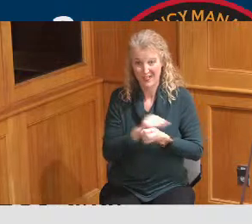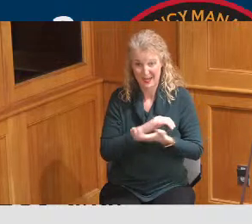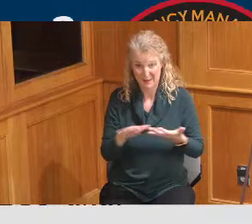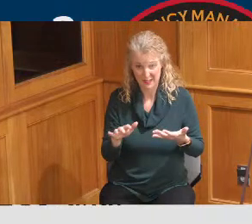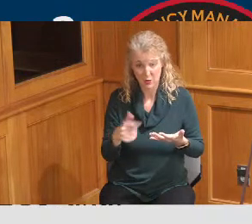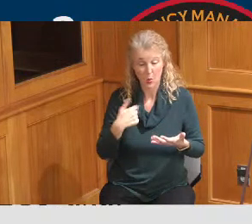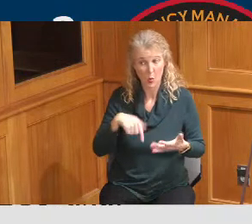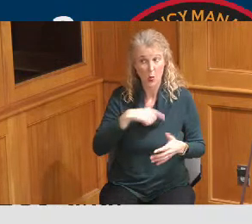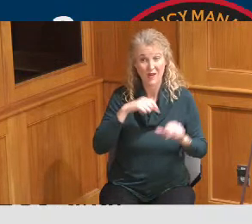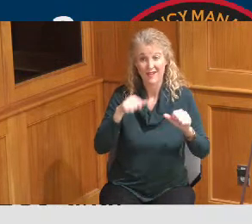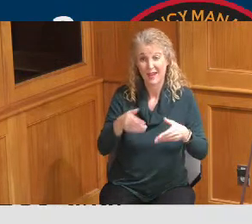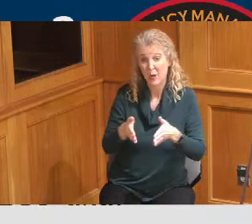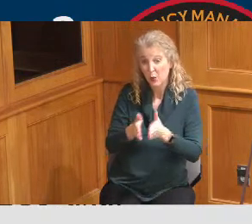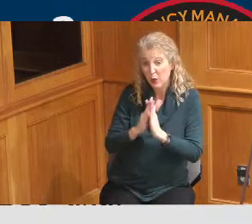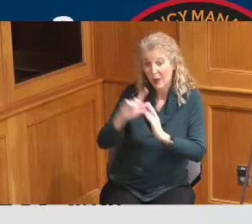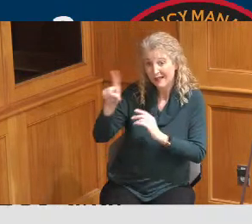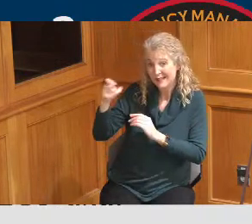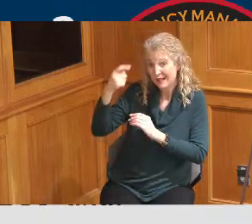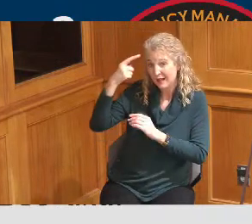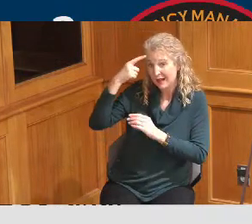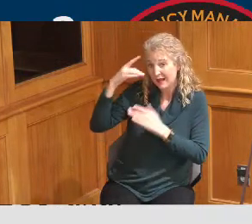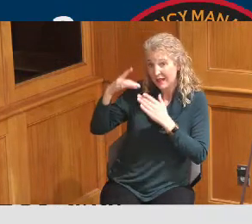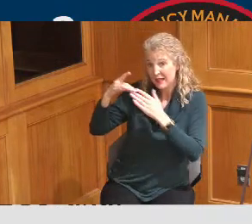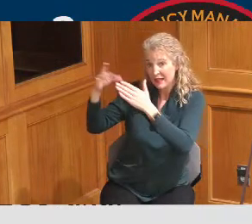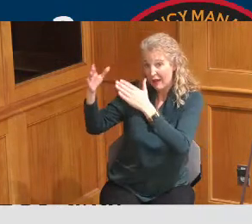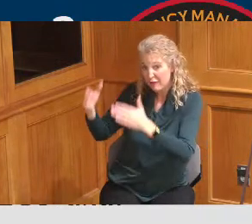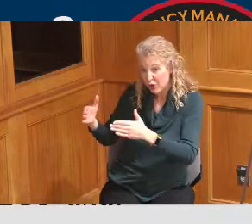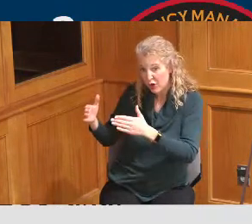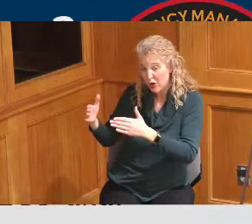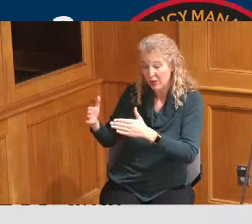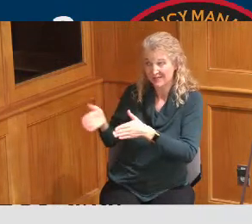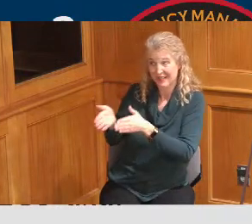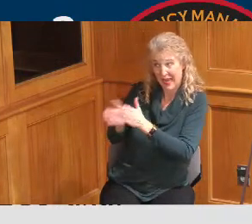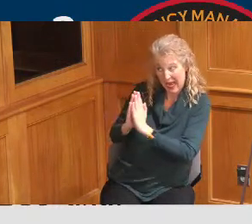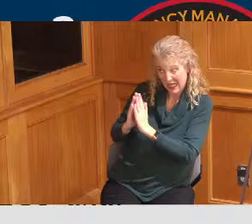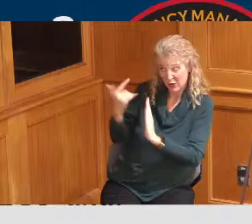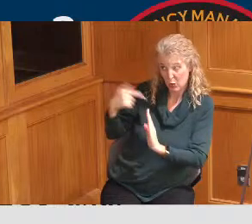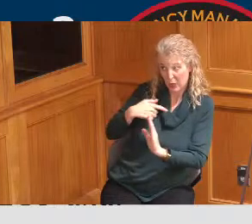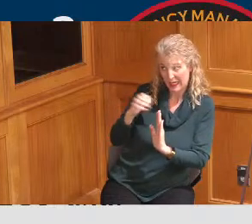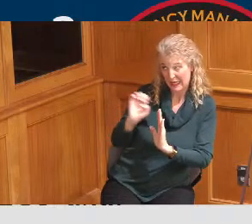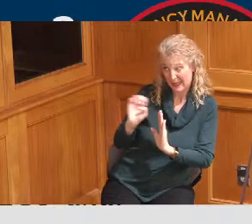a declaration from the Governor and the Governor can then go we are some states pre-populate their